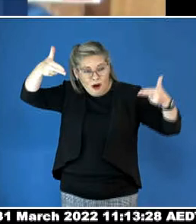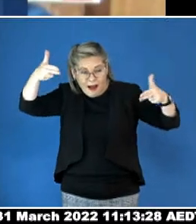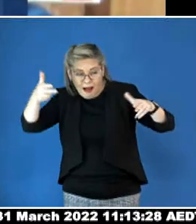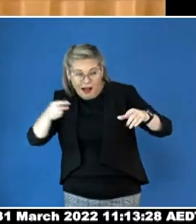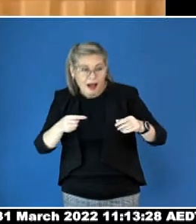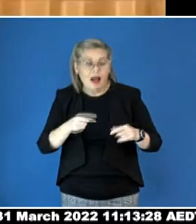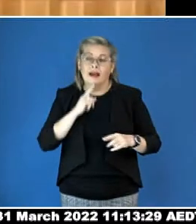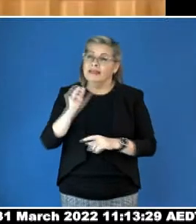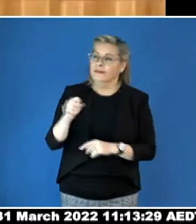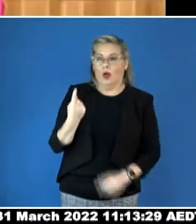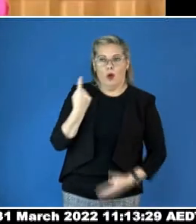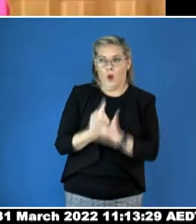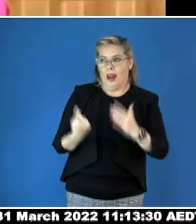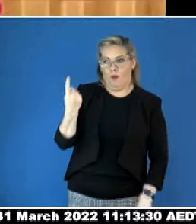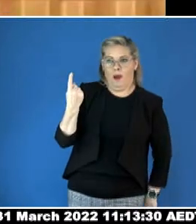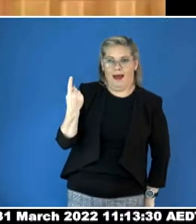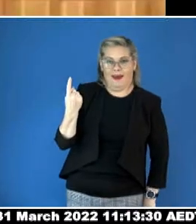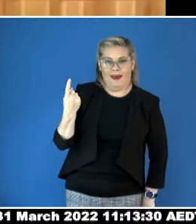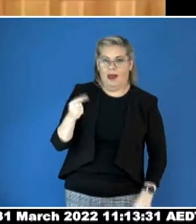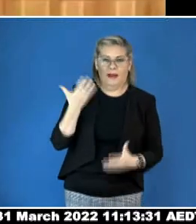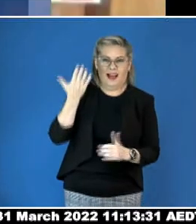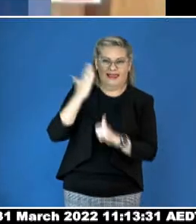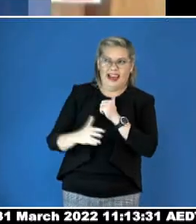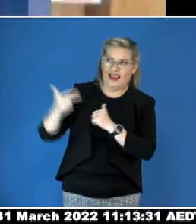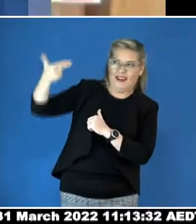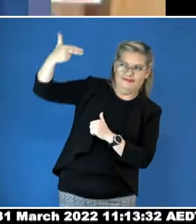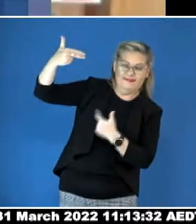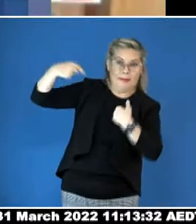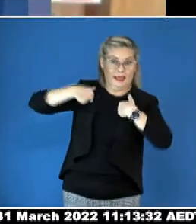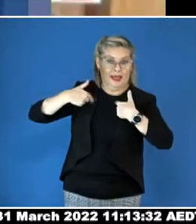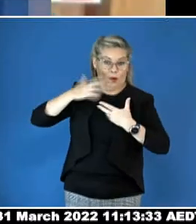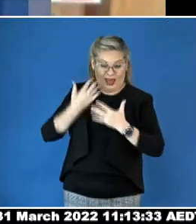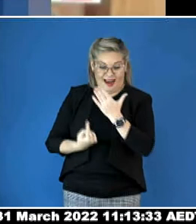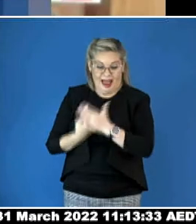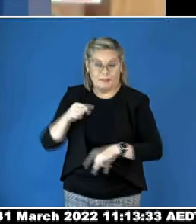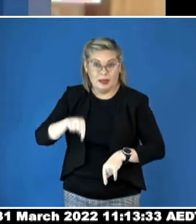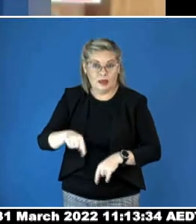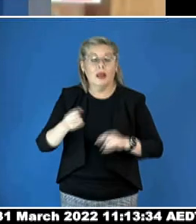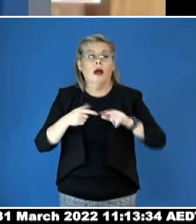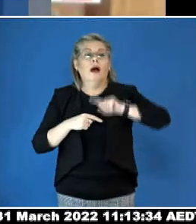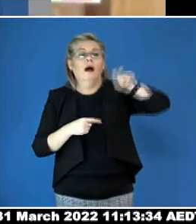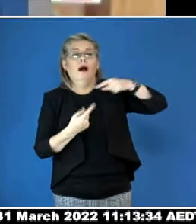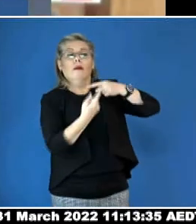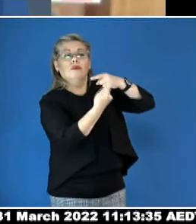One. But it didn't - it didn't cover the area where the assault occurred. No, and there was security cameras over at the hospital as well and it didn't